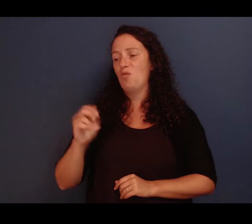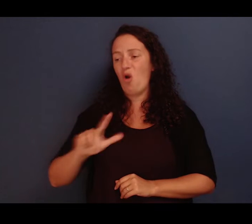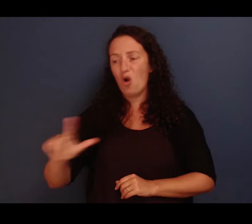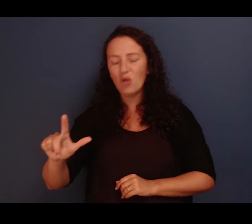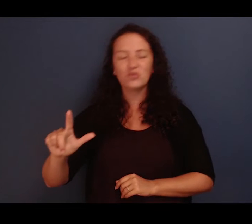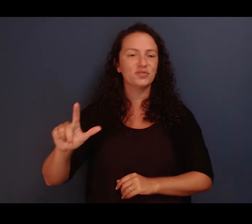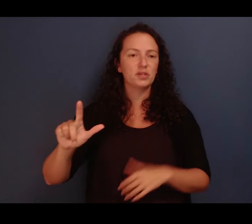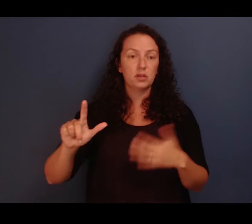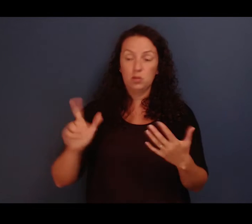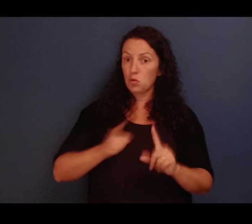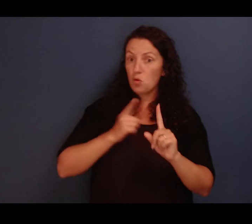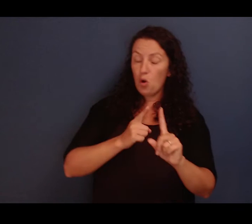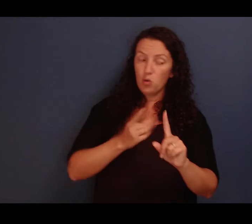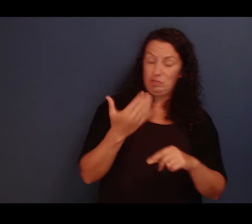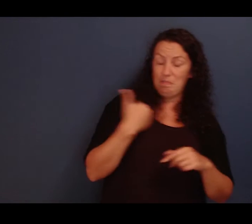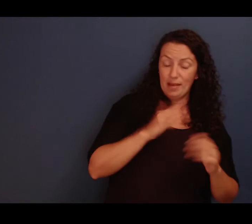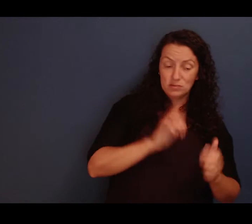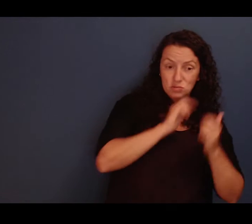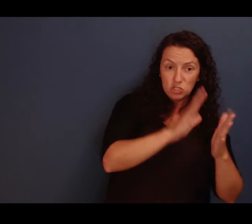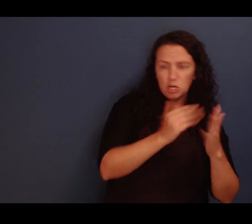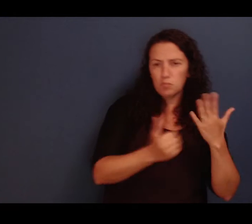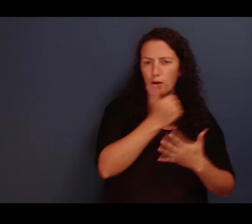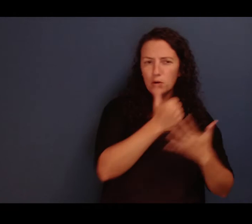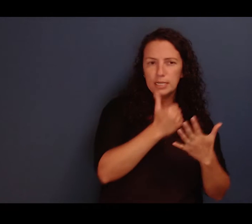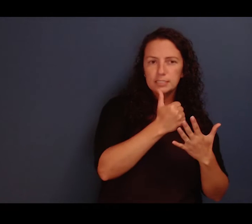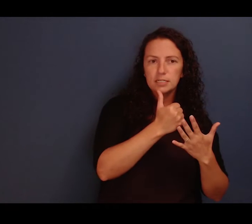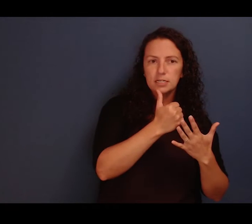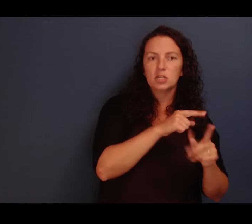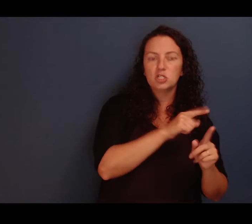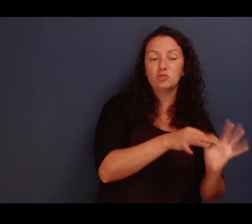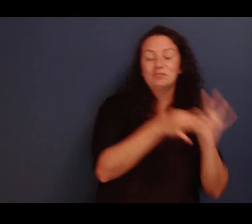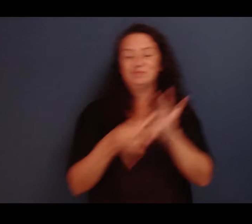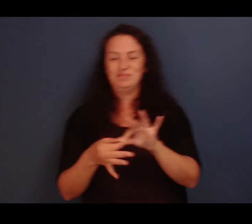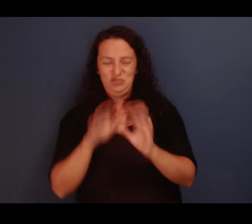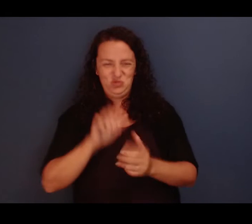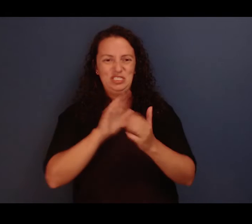which was meant to tie our then current strategic priorities to what would become our next strategic